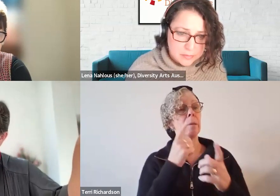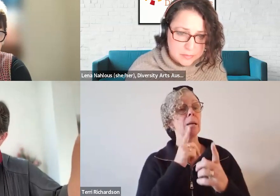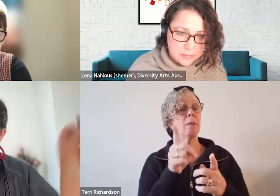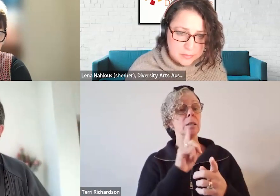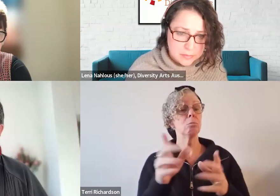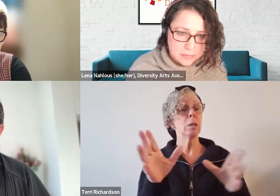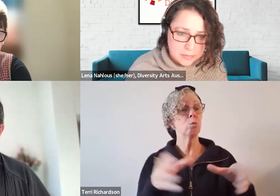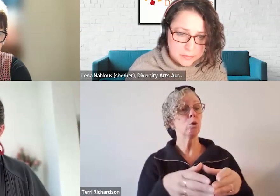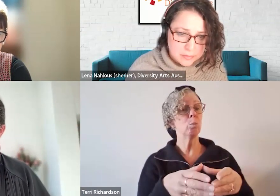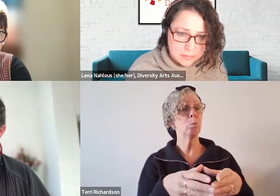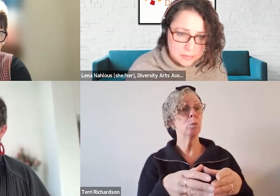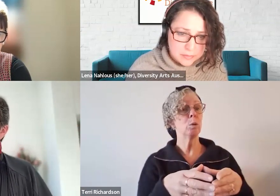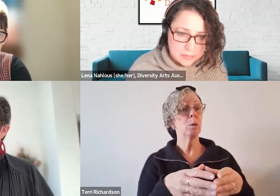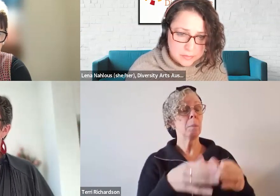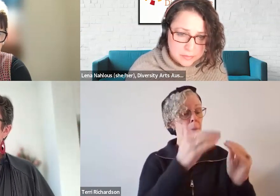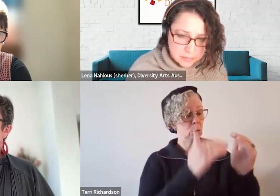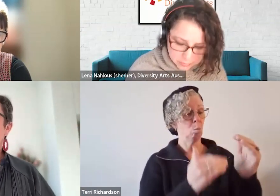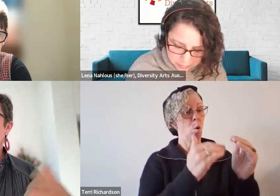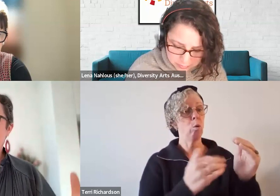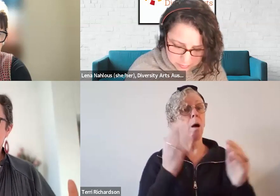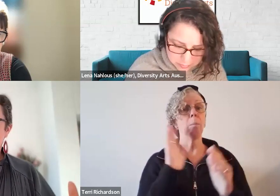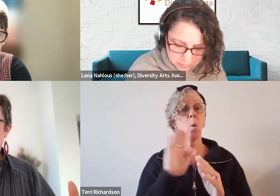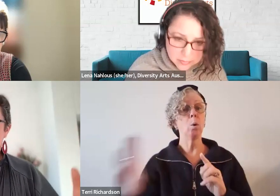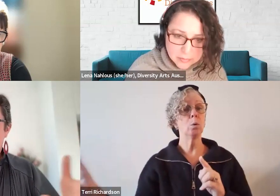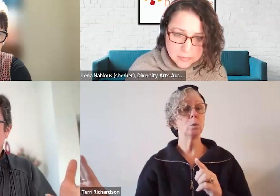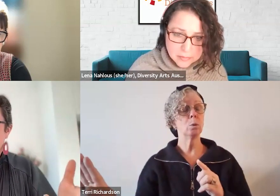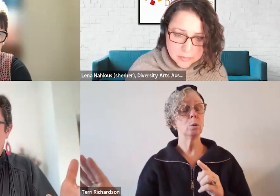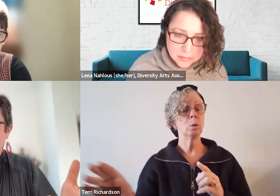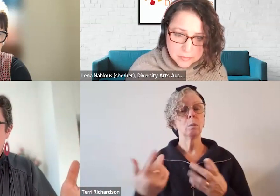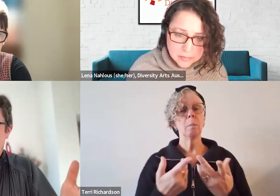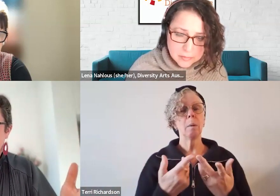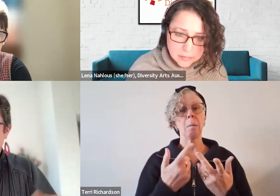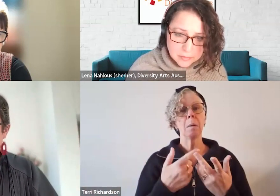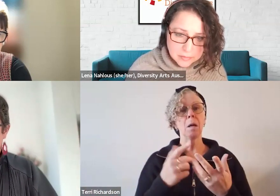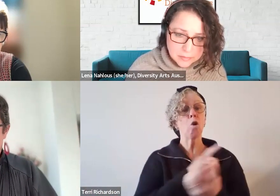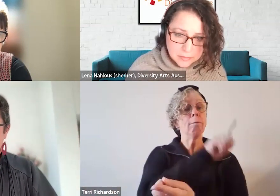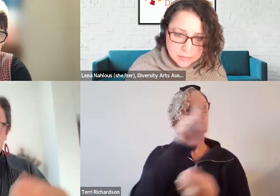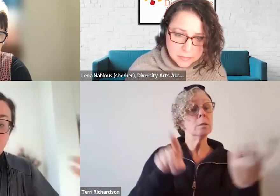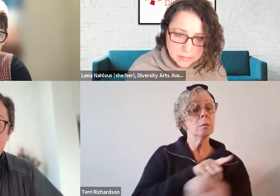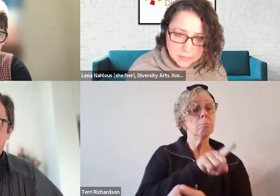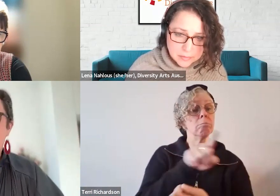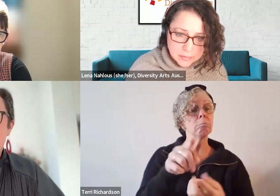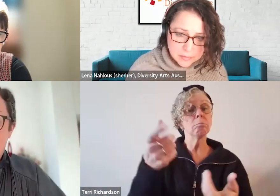a minimally viable board or a consensus conference. So bringing people together once a year like we